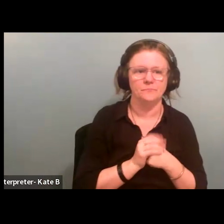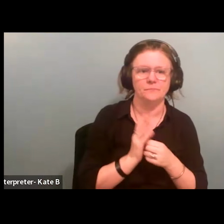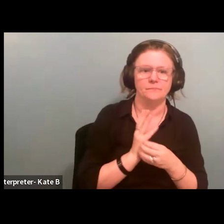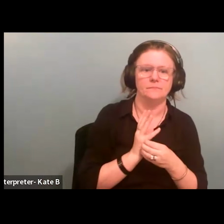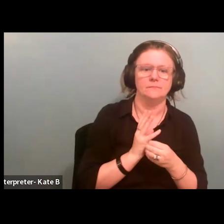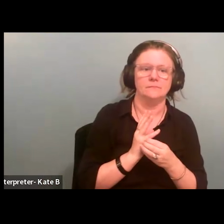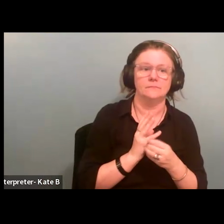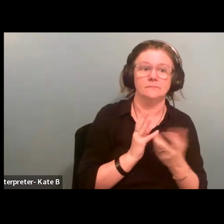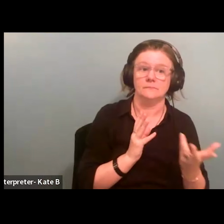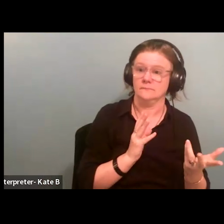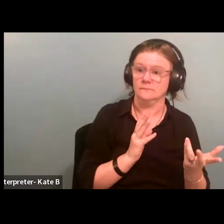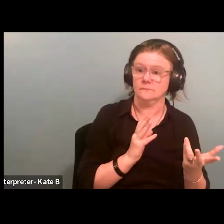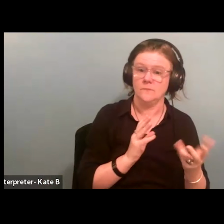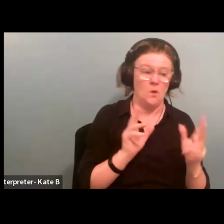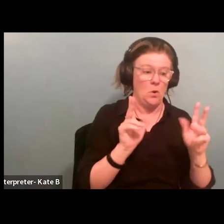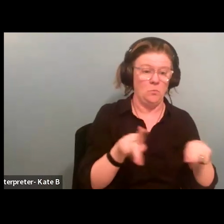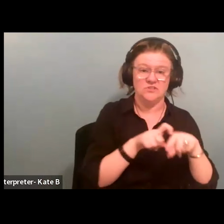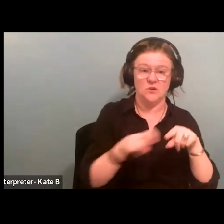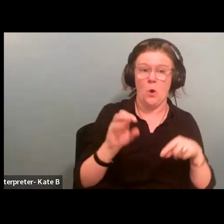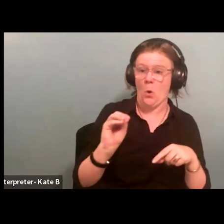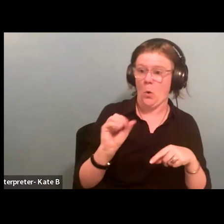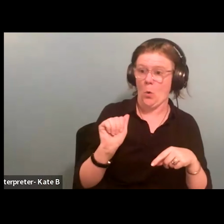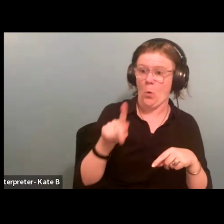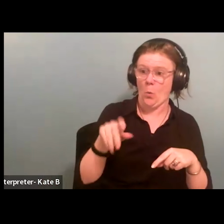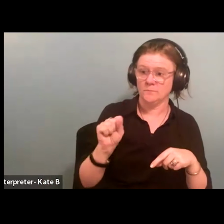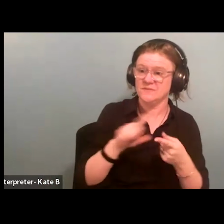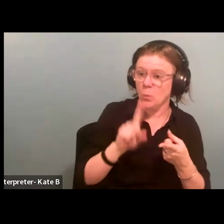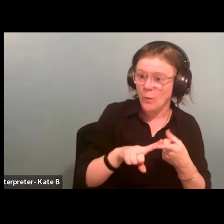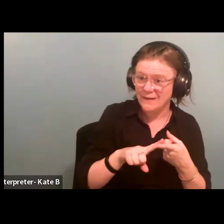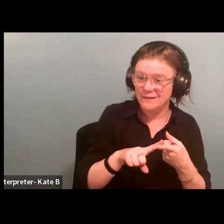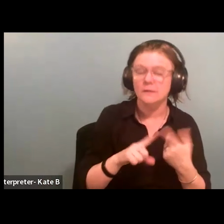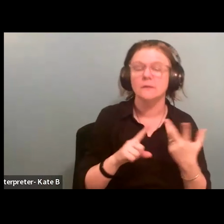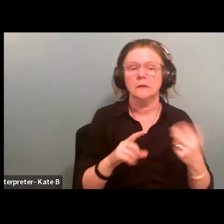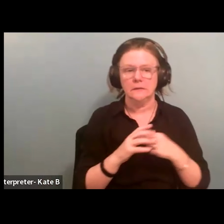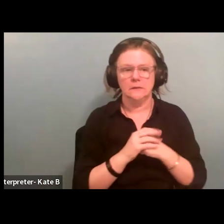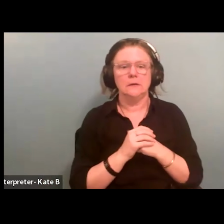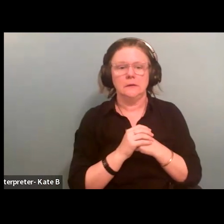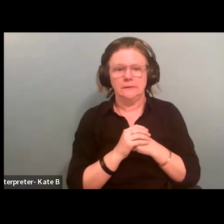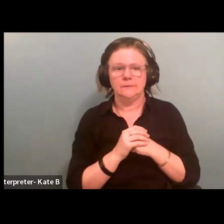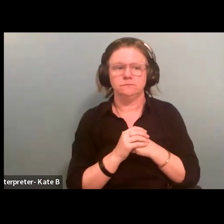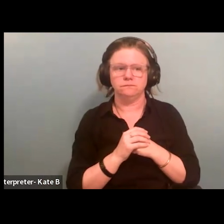When should a person call? So I've already talked about as long